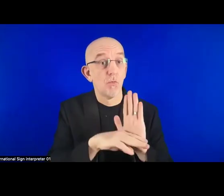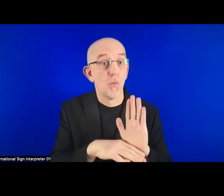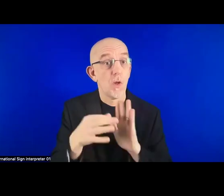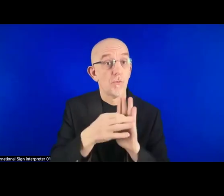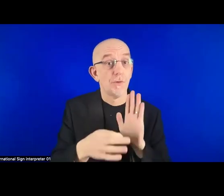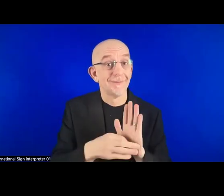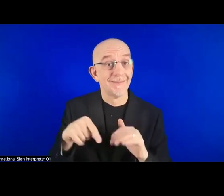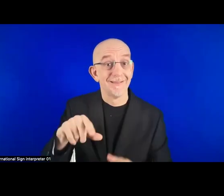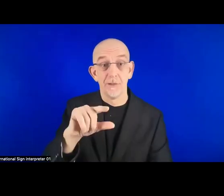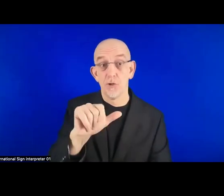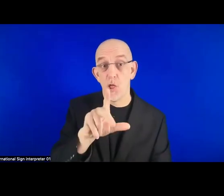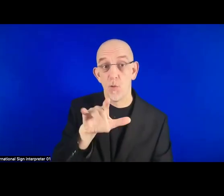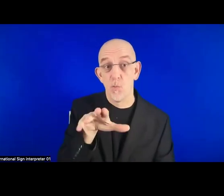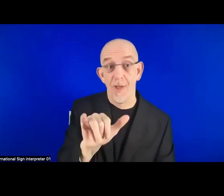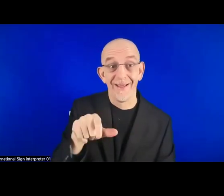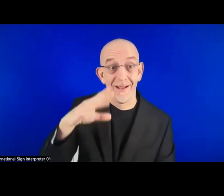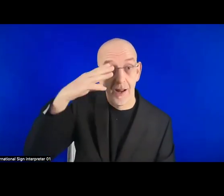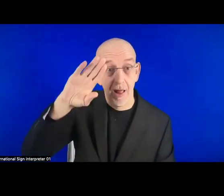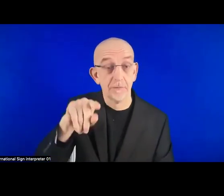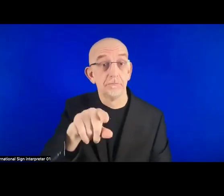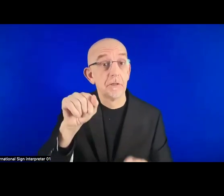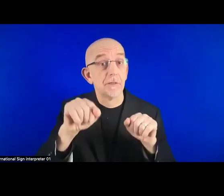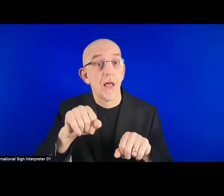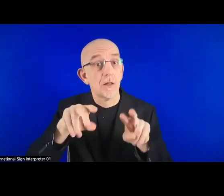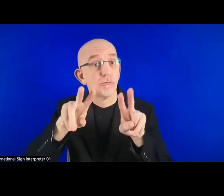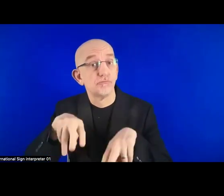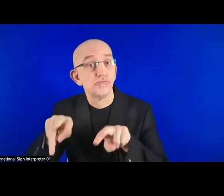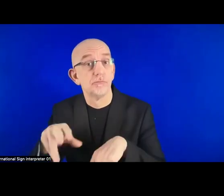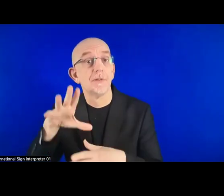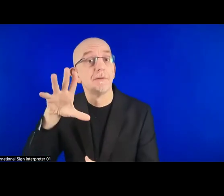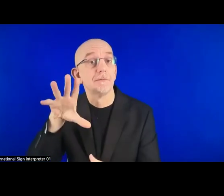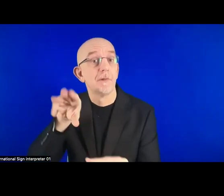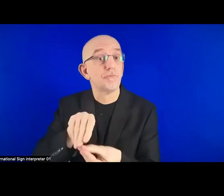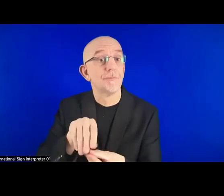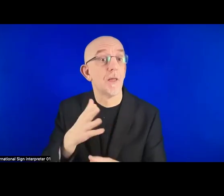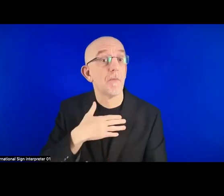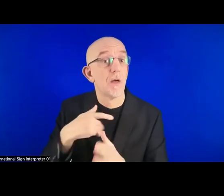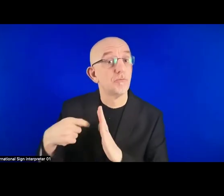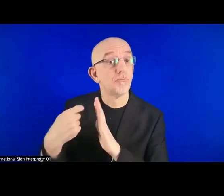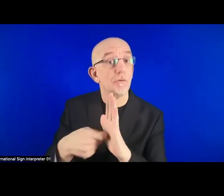project to the Marie Curie European post doctoral fellowship. In that previous call,